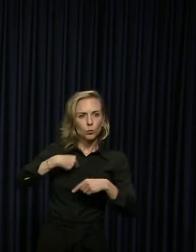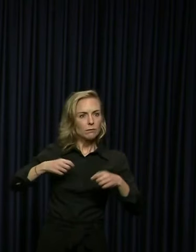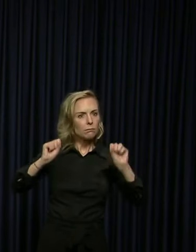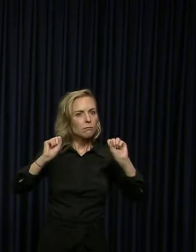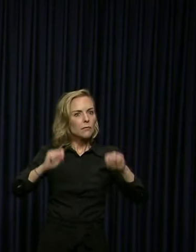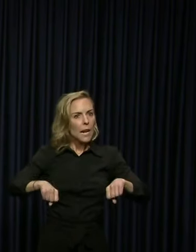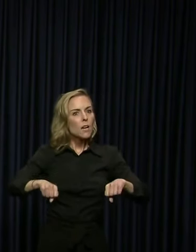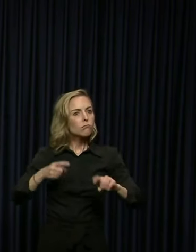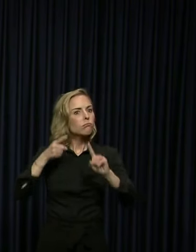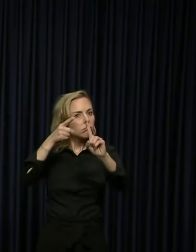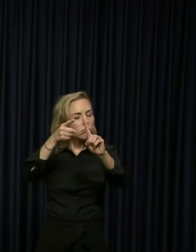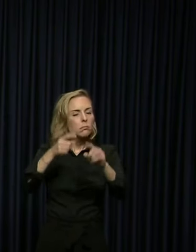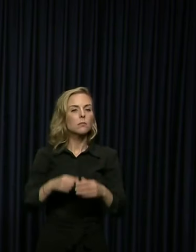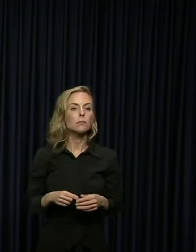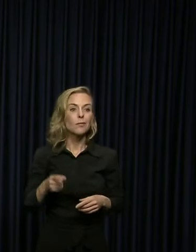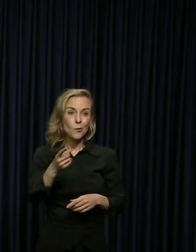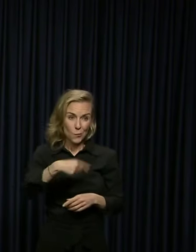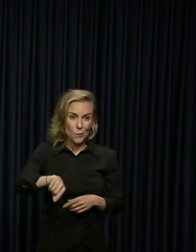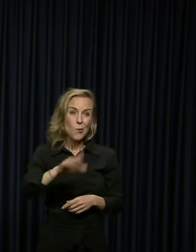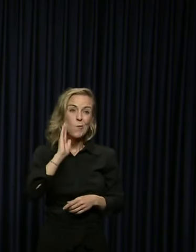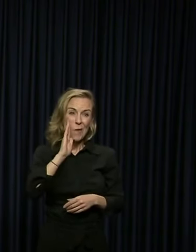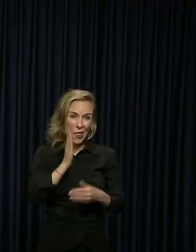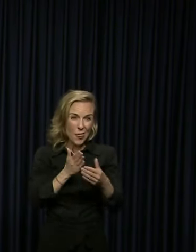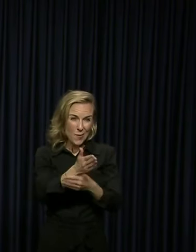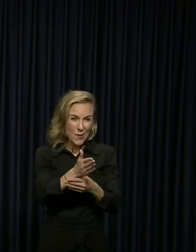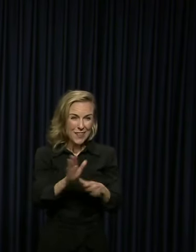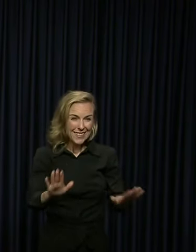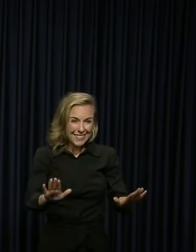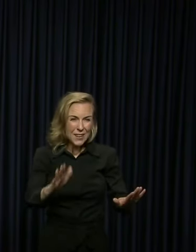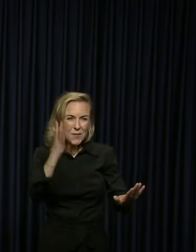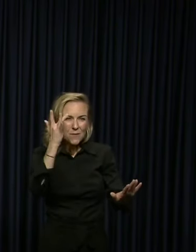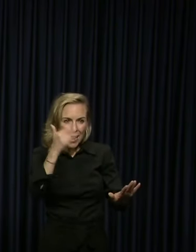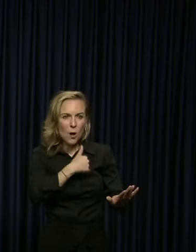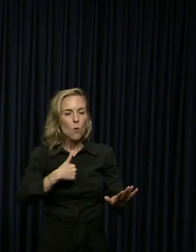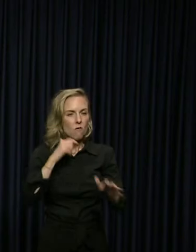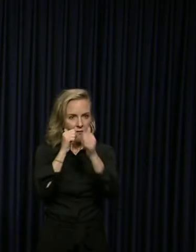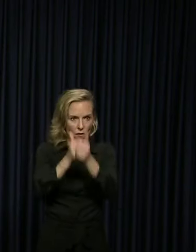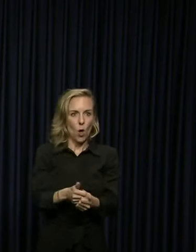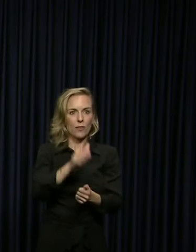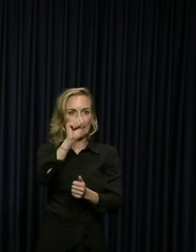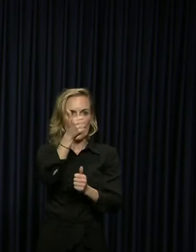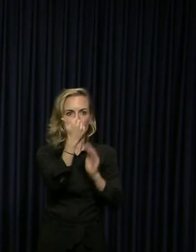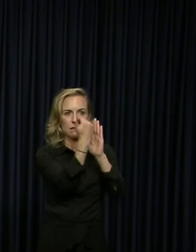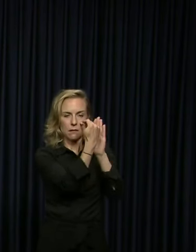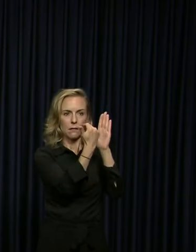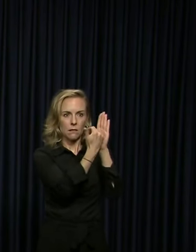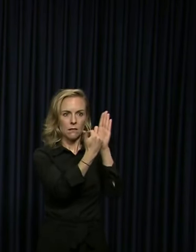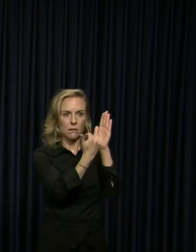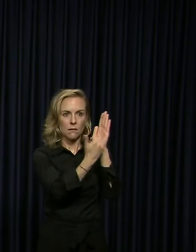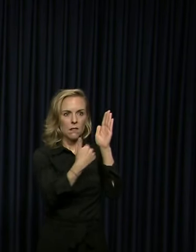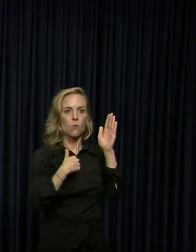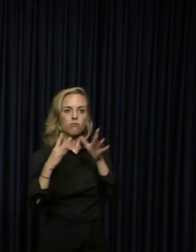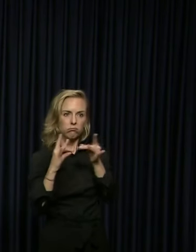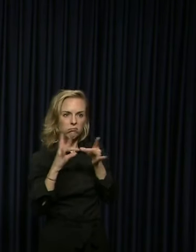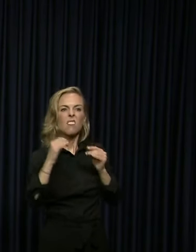YOU PICK IS NOT AN OPPORTUNITY JUST TO TRY TO GET TOGETHER WITH OTHER PEOPLE. WE'VE GOT TO BE BETTER THAN THAT.